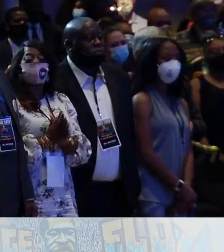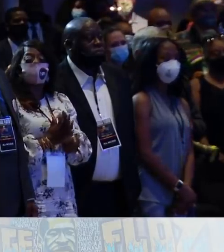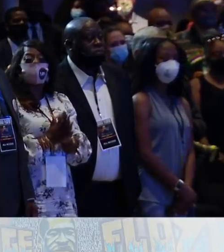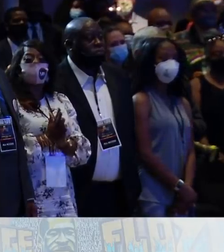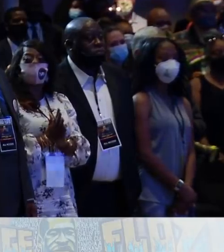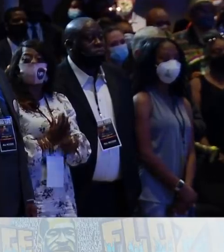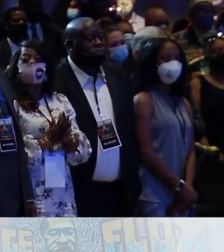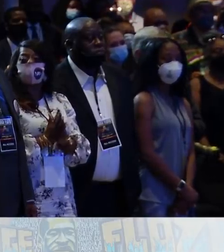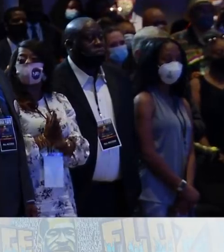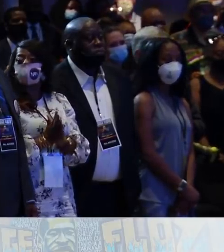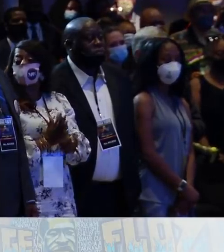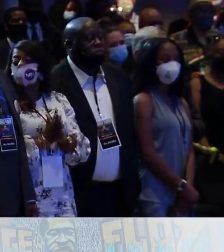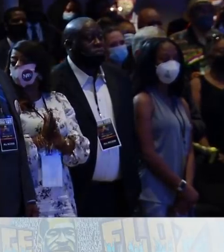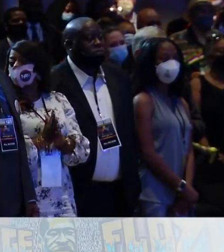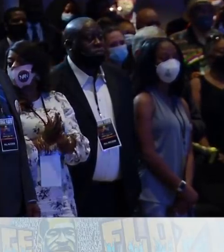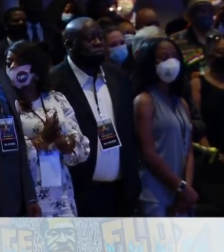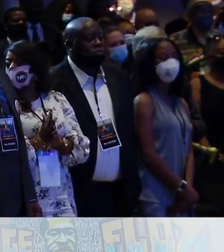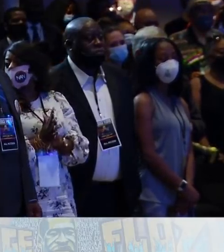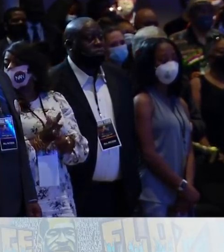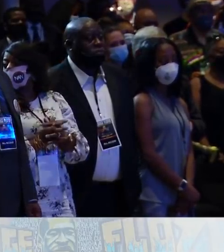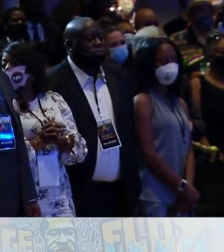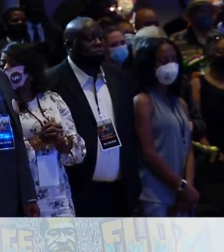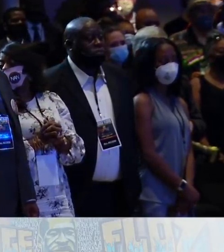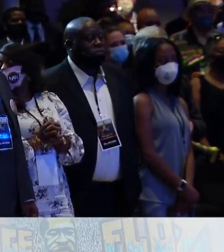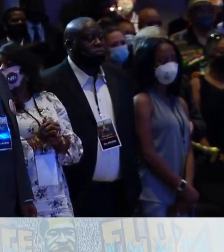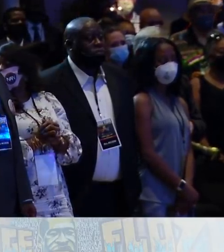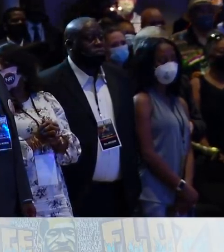PEOPLE WHO HAD BEEN SHELTERED IN BROKE OUT OF SHELTER, FIRST